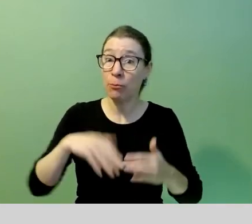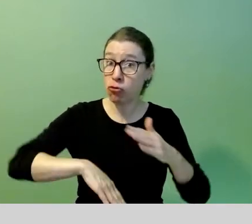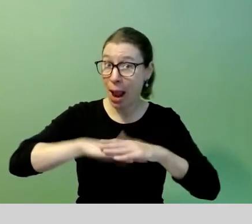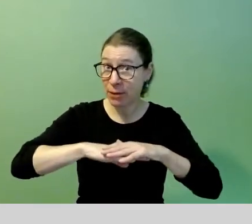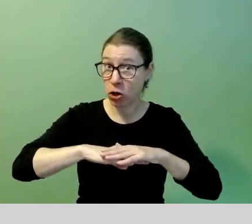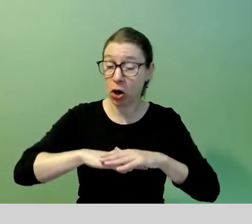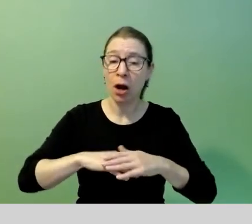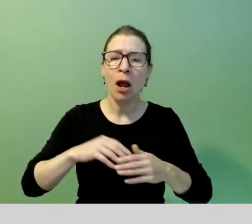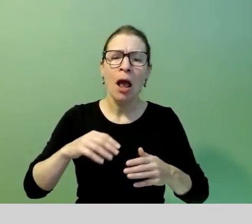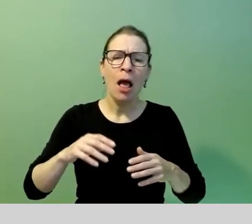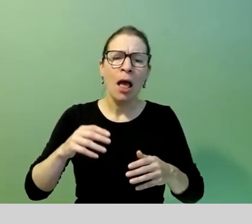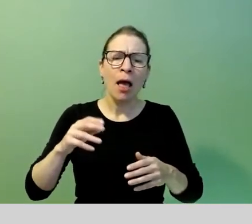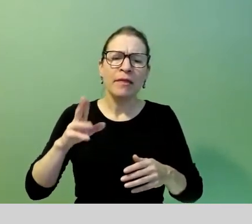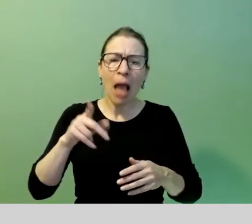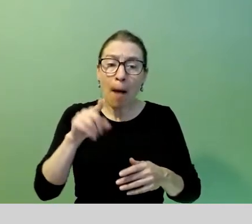that we can include in the calculation.